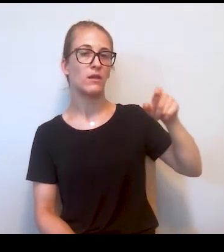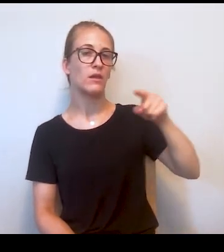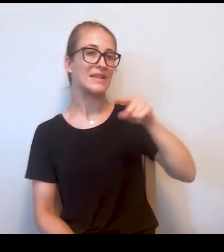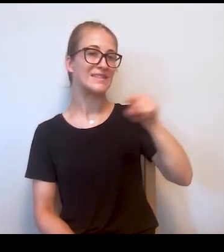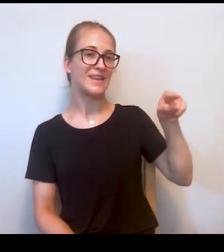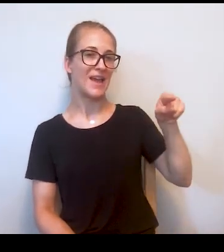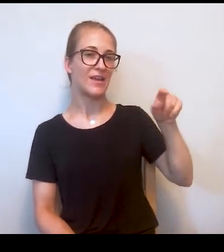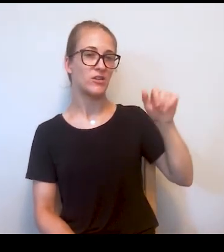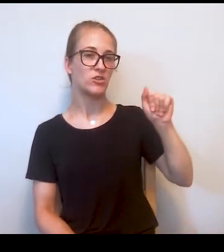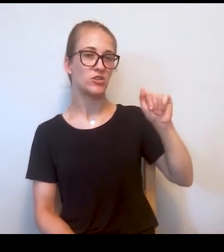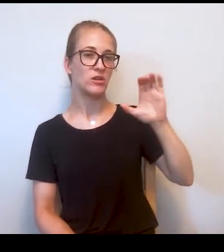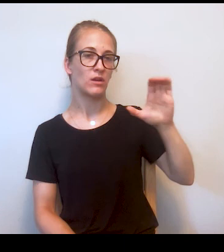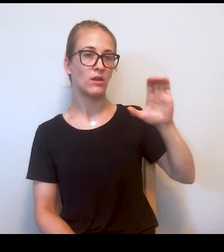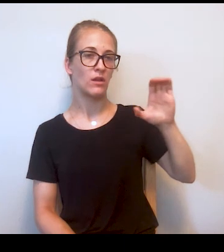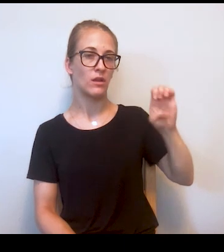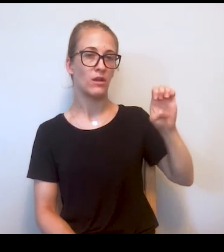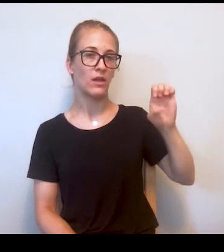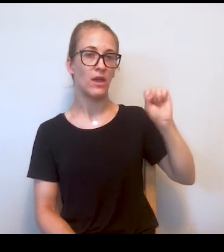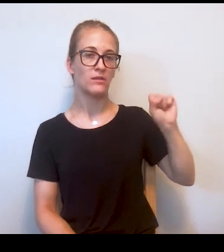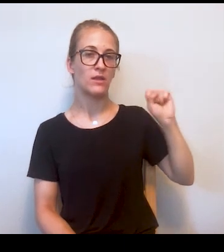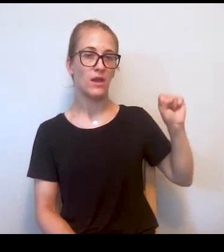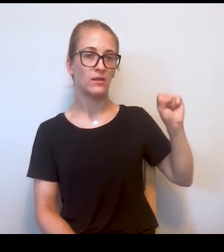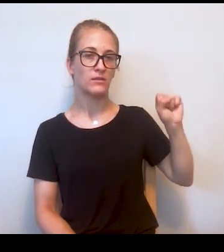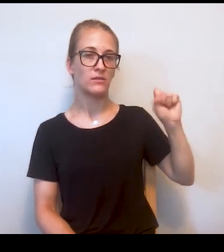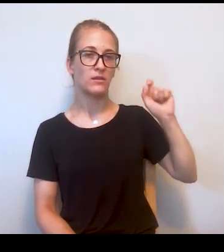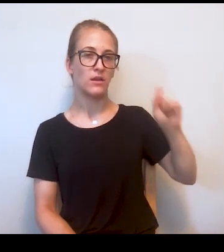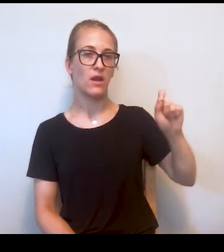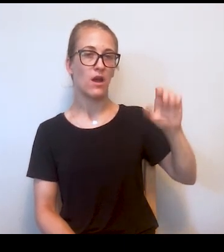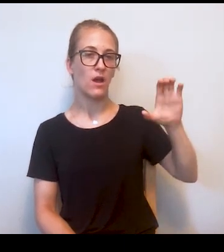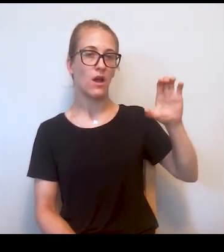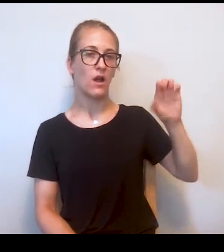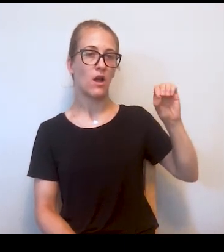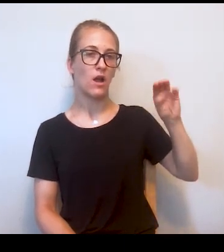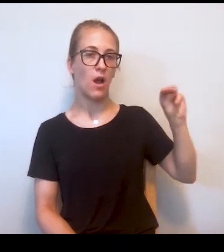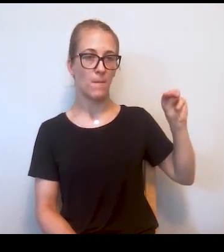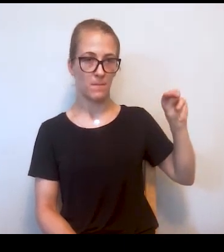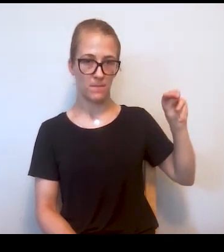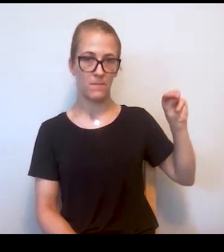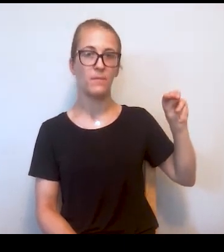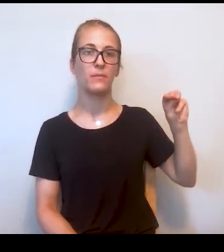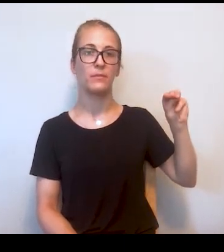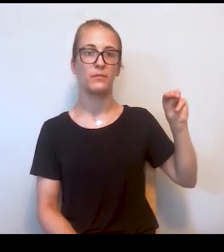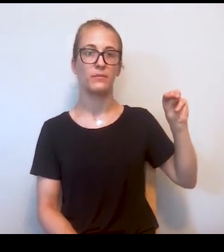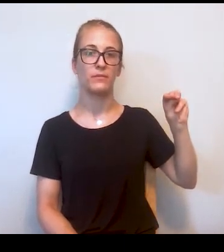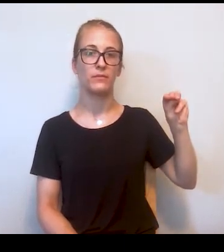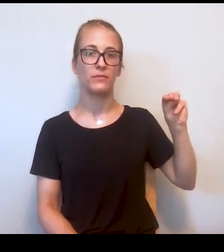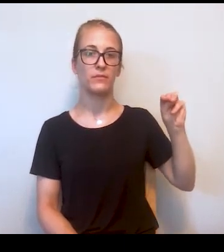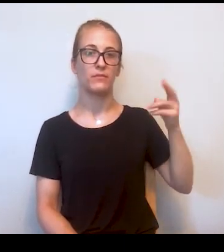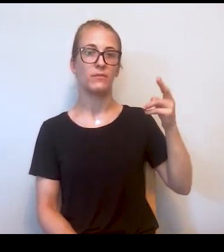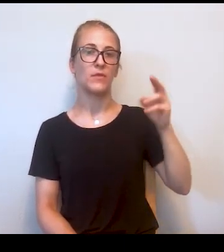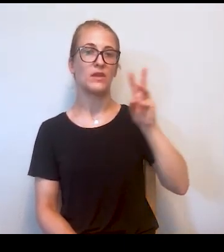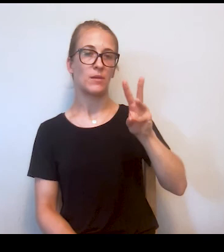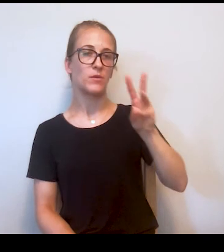which is www.Hyp-ACCESS.com. Our email is on that website.